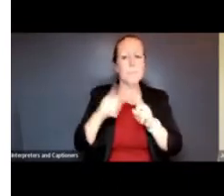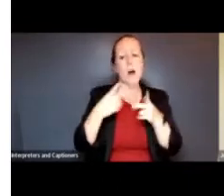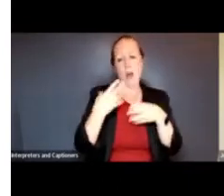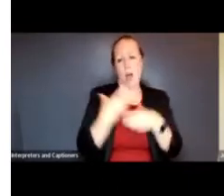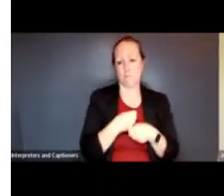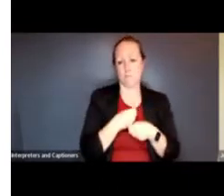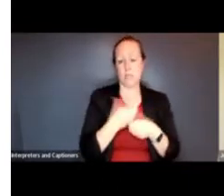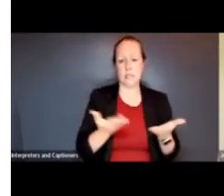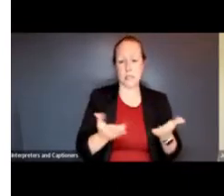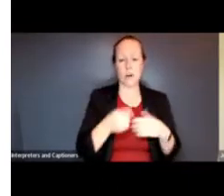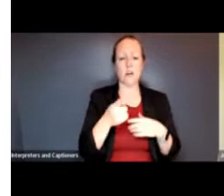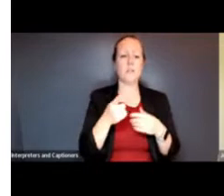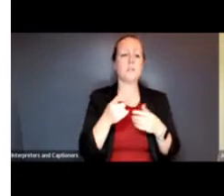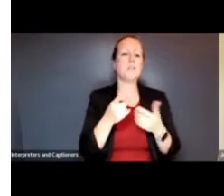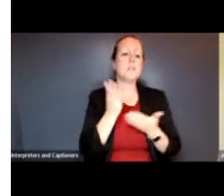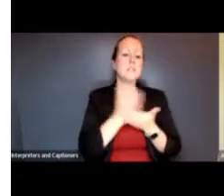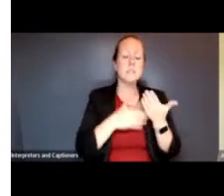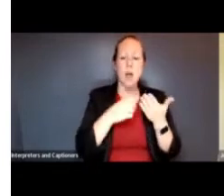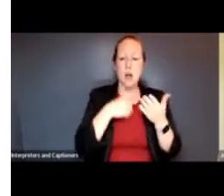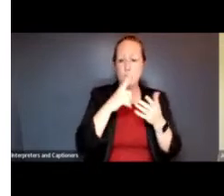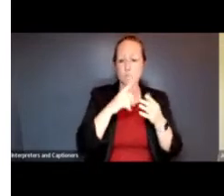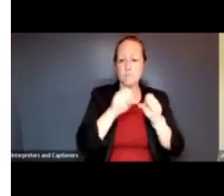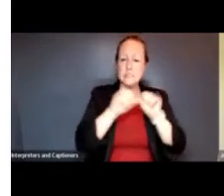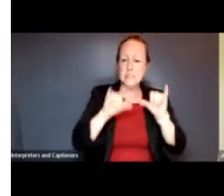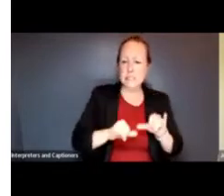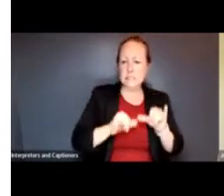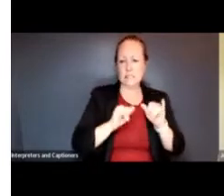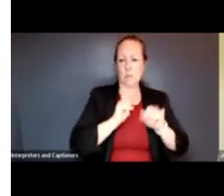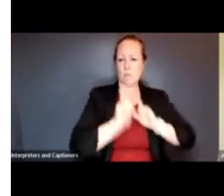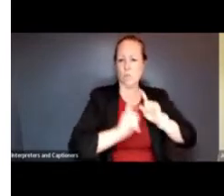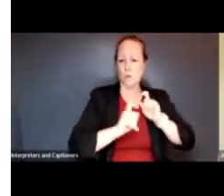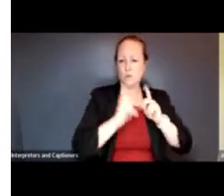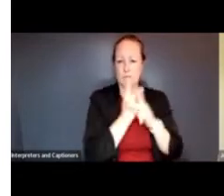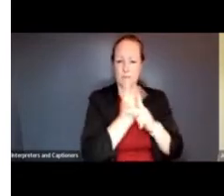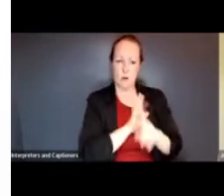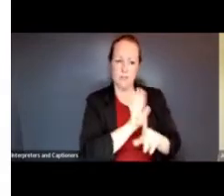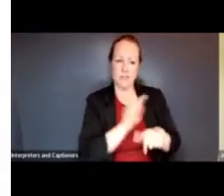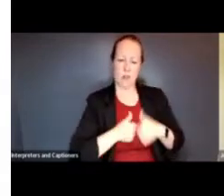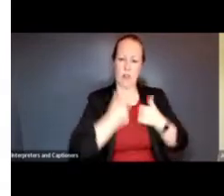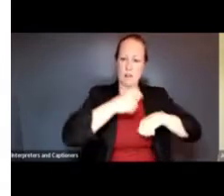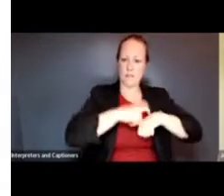ways of getting at a person's lifetime history of traumatic brain injury. So that, you know,